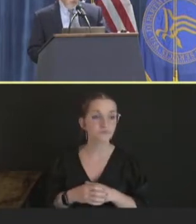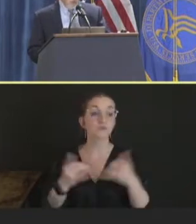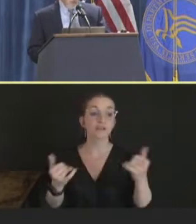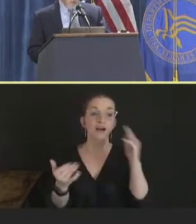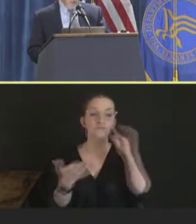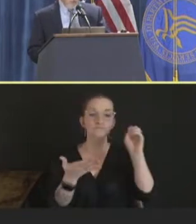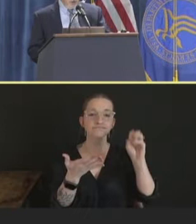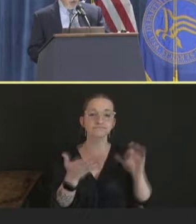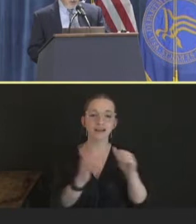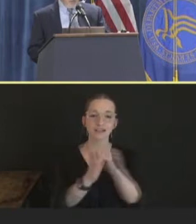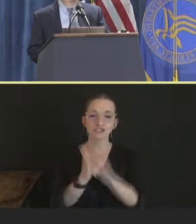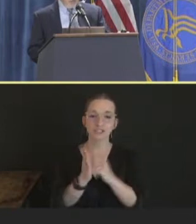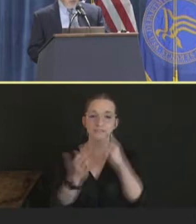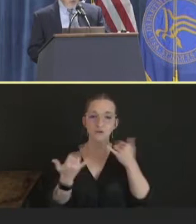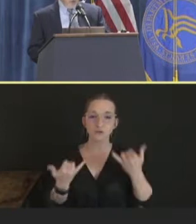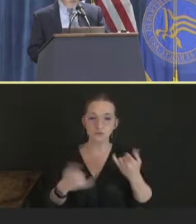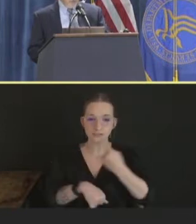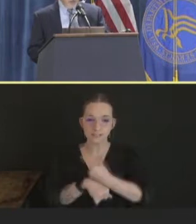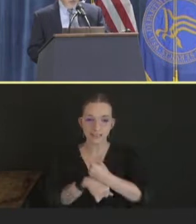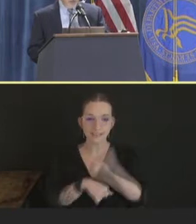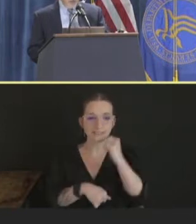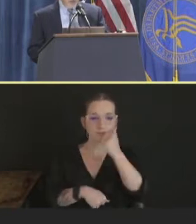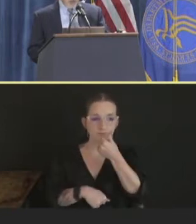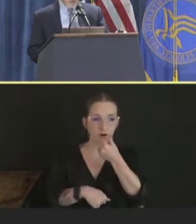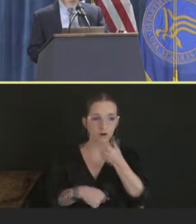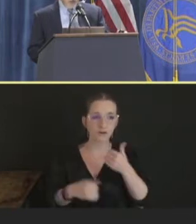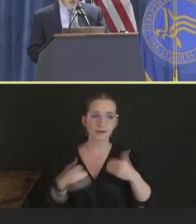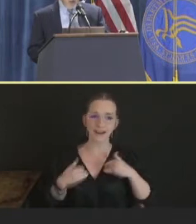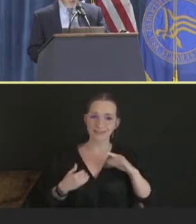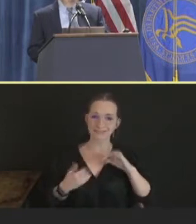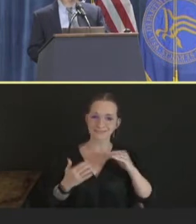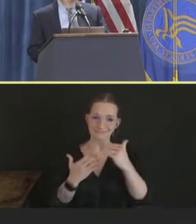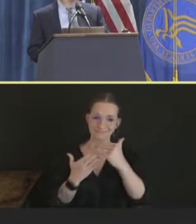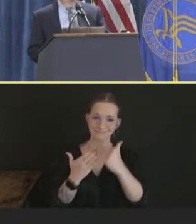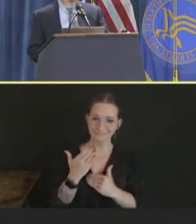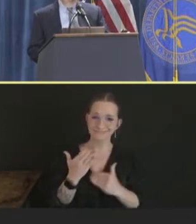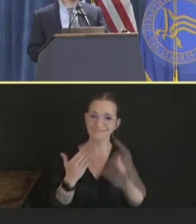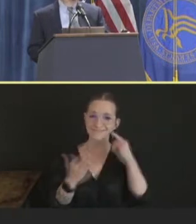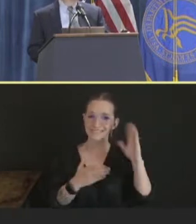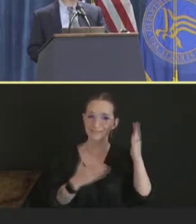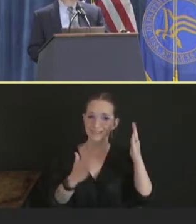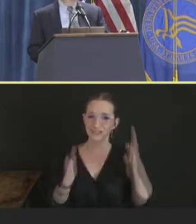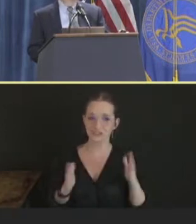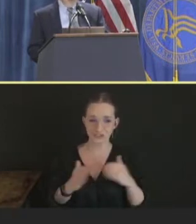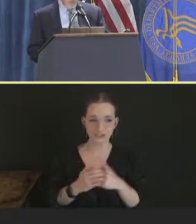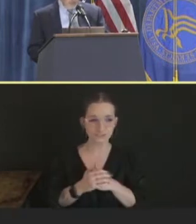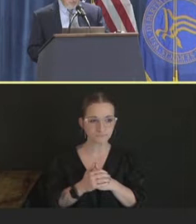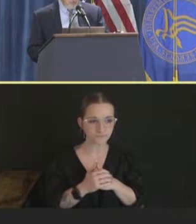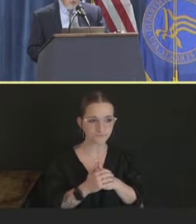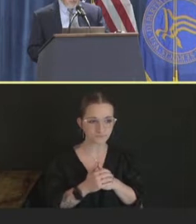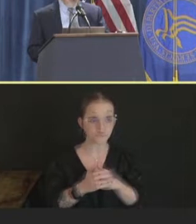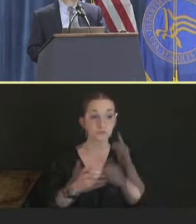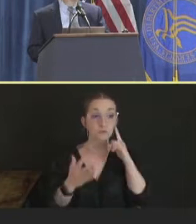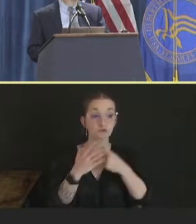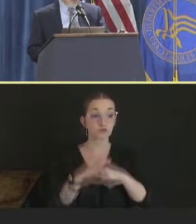We have a wonderful lineup of speakers. Today we'll start out with a report from our vaccine confidence subcommittee by John Dunn,